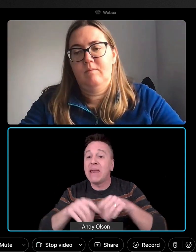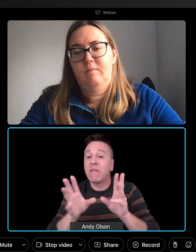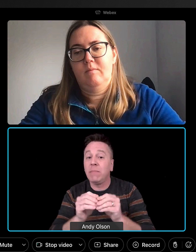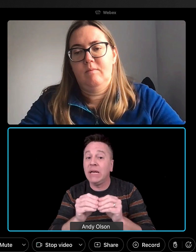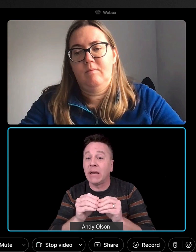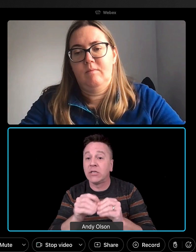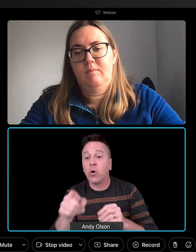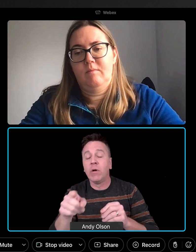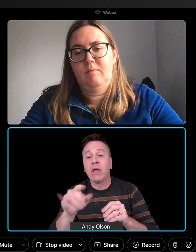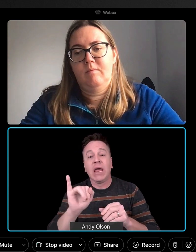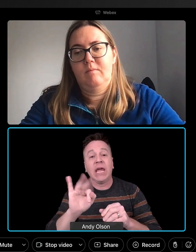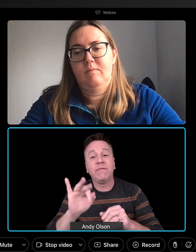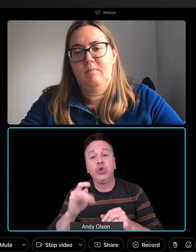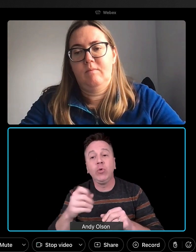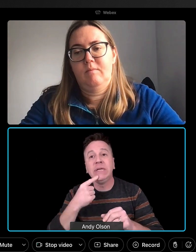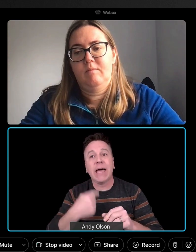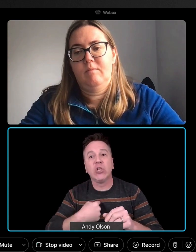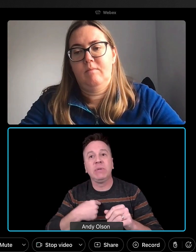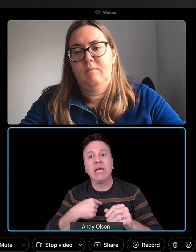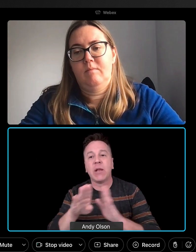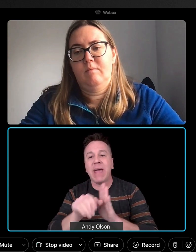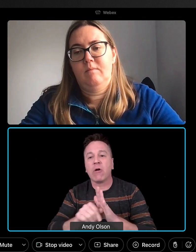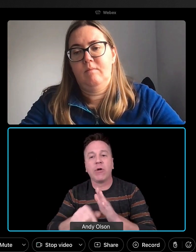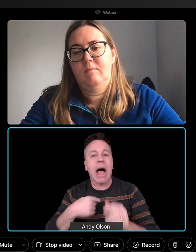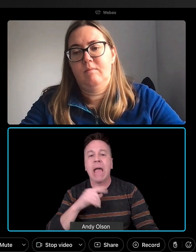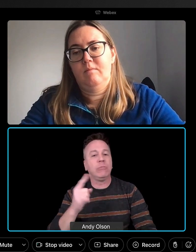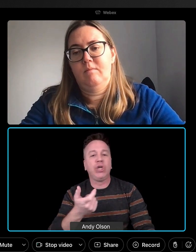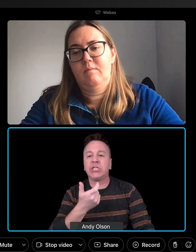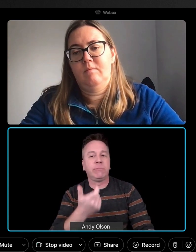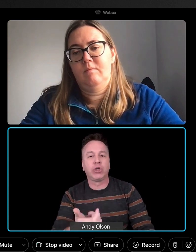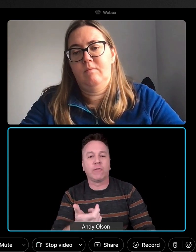And that will depend on the meeting, so if Julie tells me on the background, I'm just